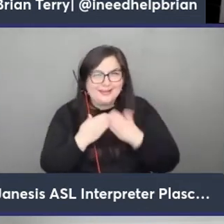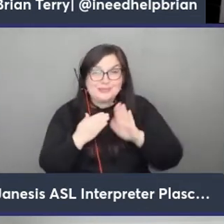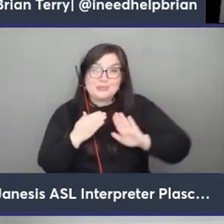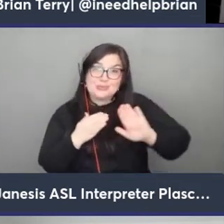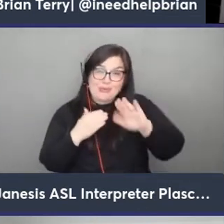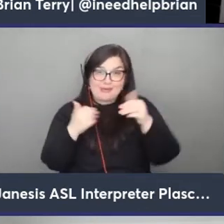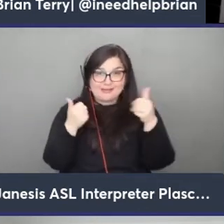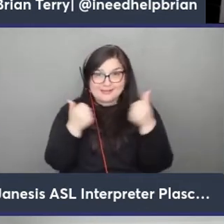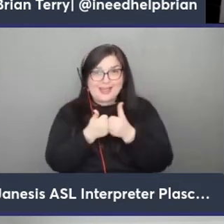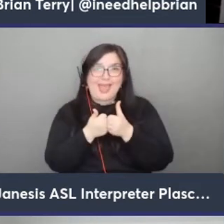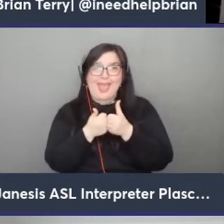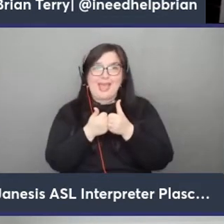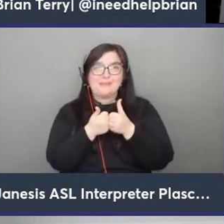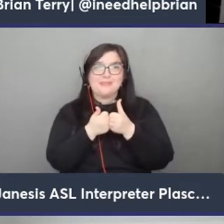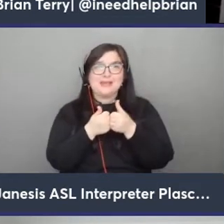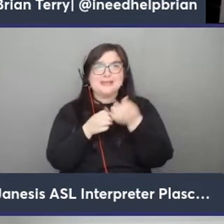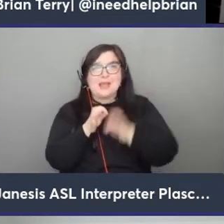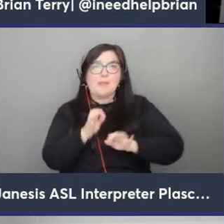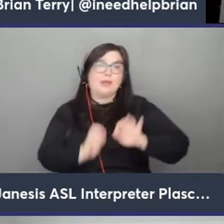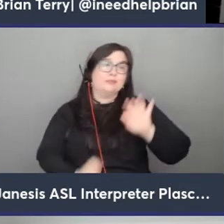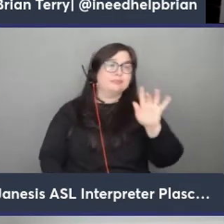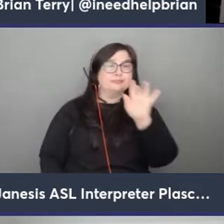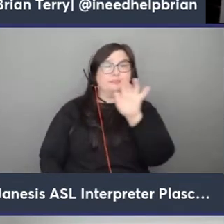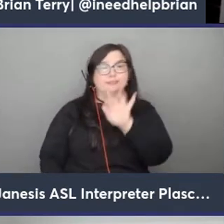with just a couple of clicks, that seems pretty amazing.